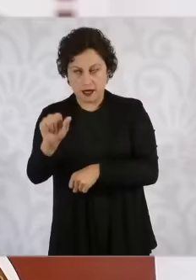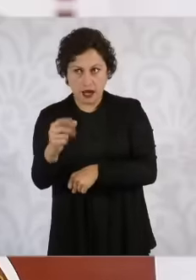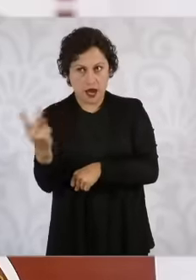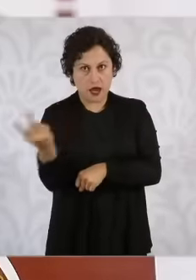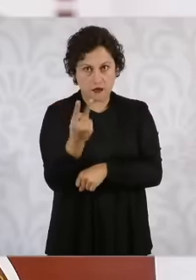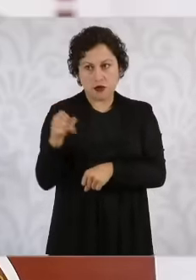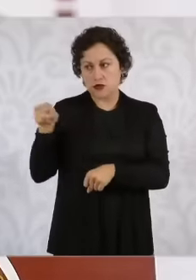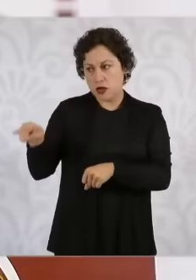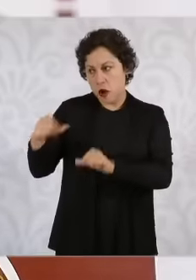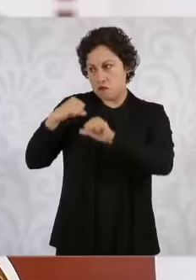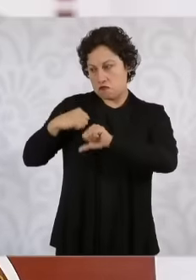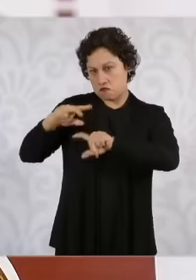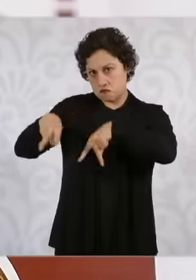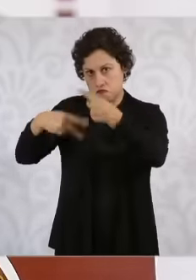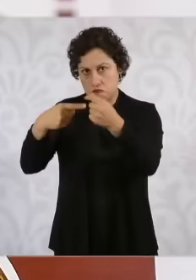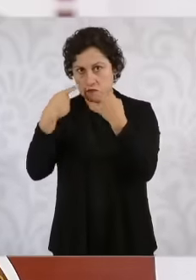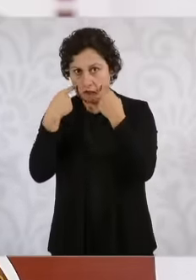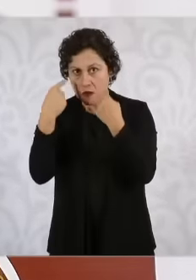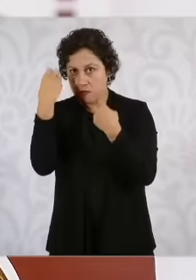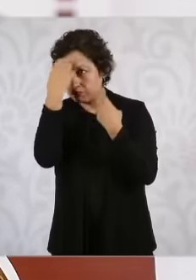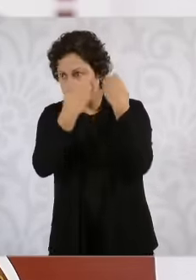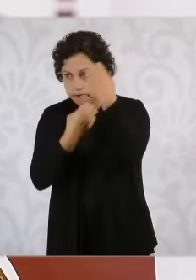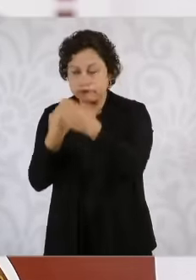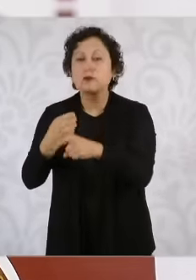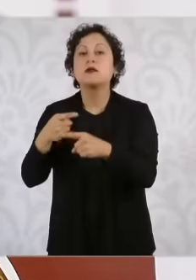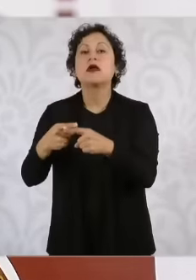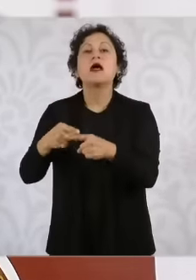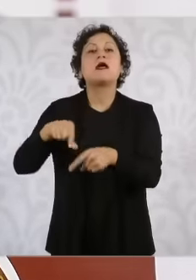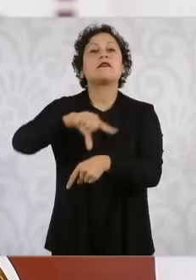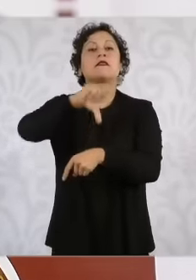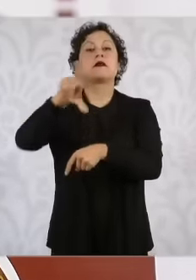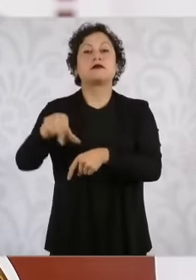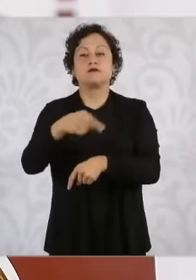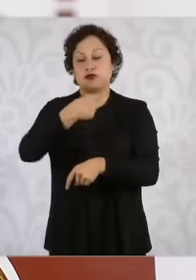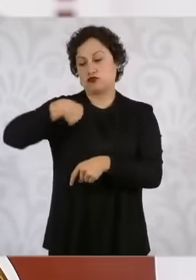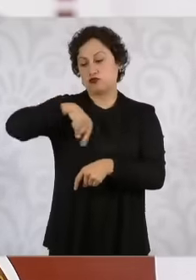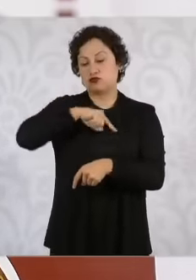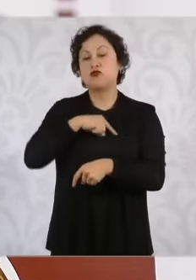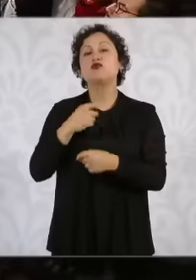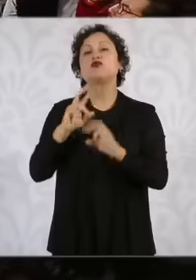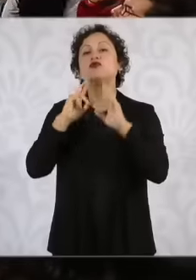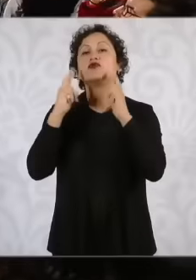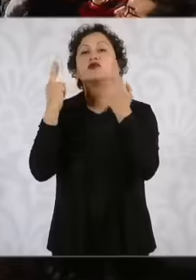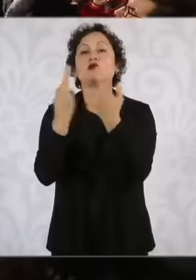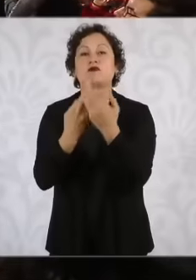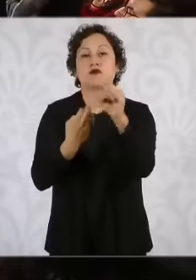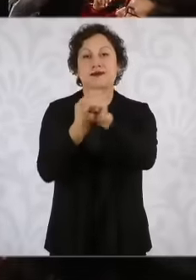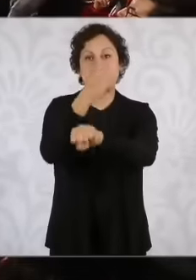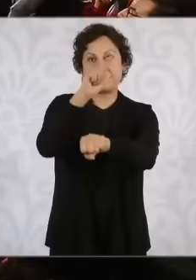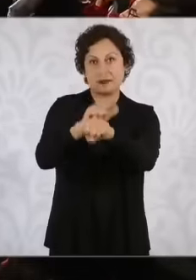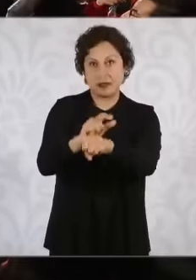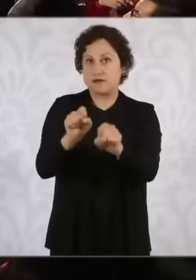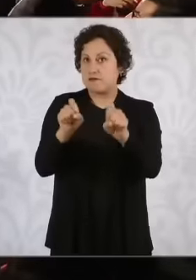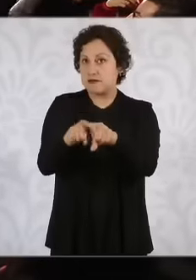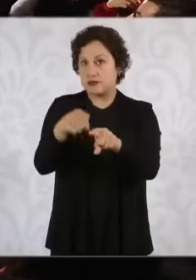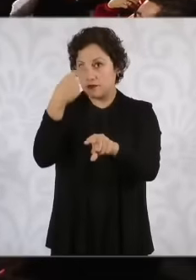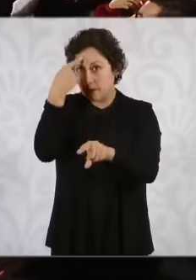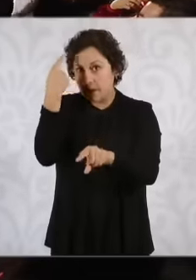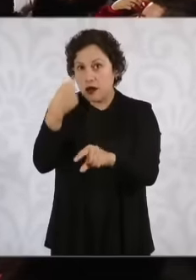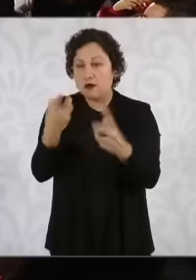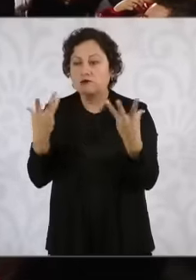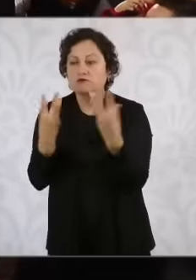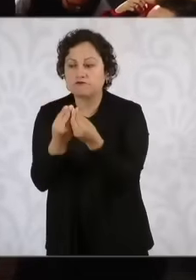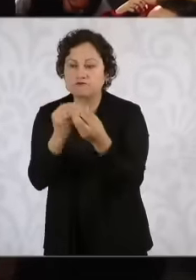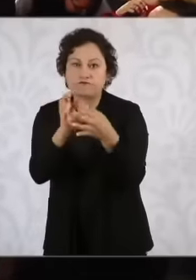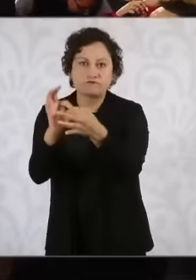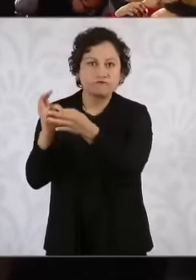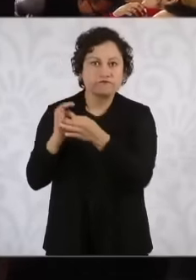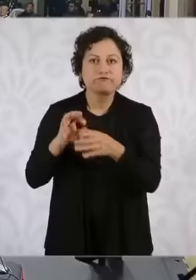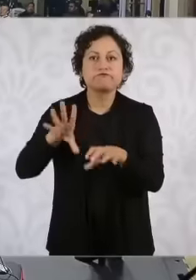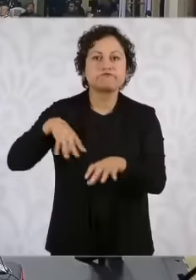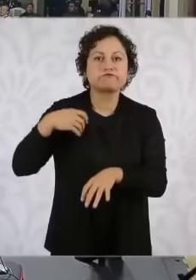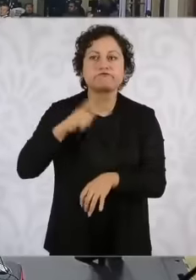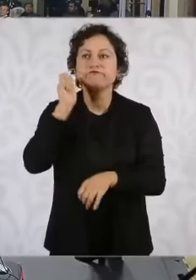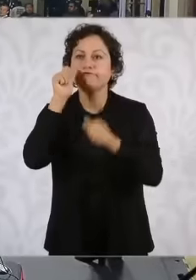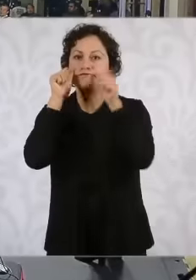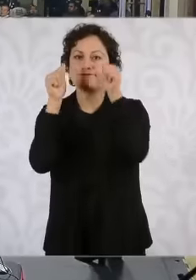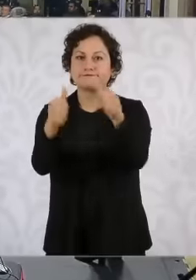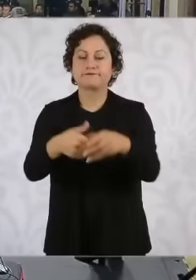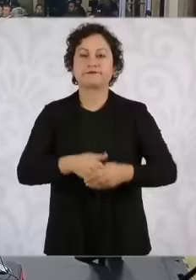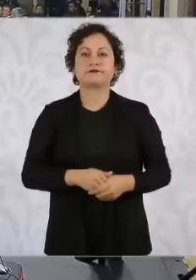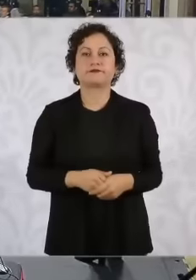meeting with the governor and state authorities to better coordinate efforts, thank you,